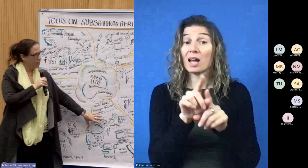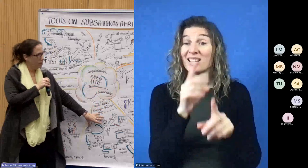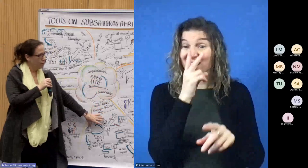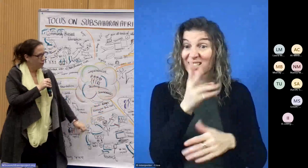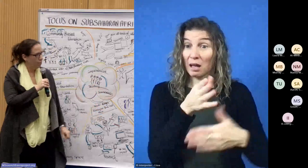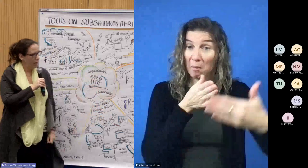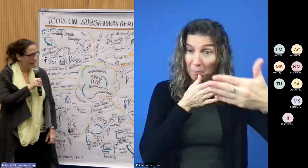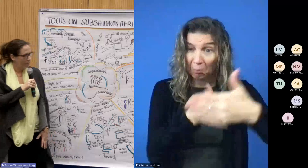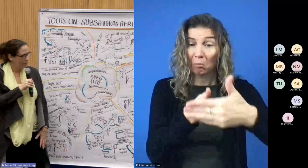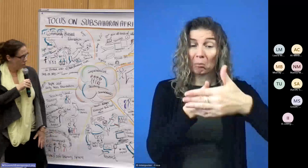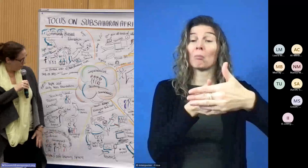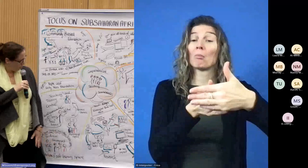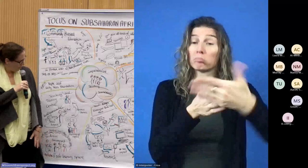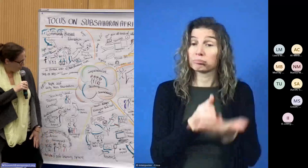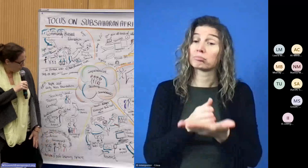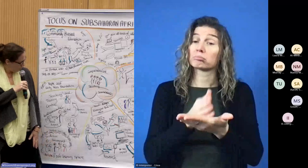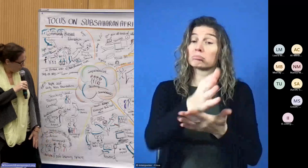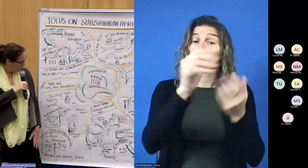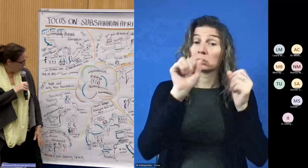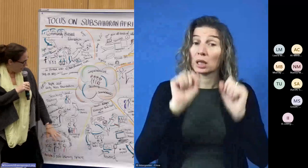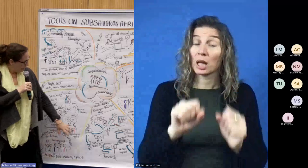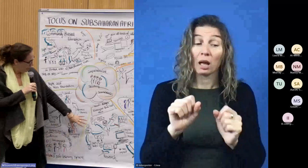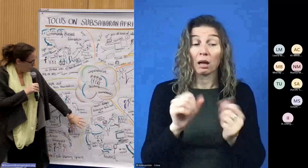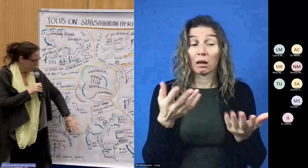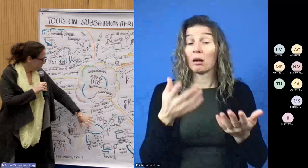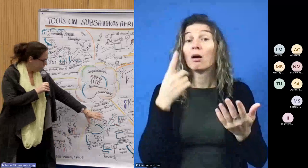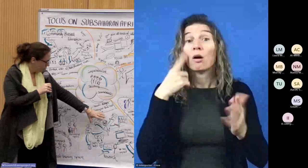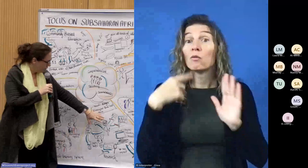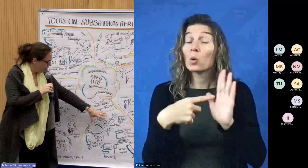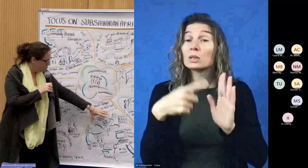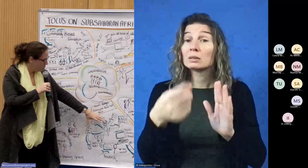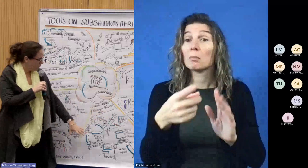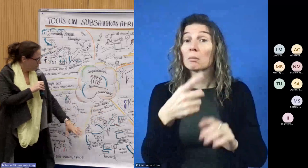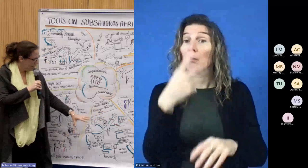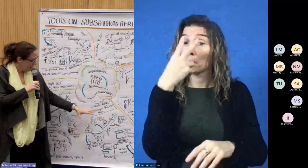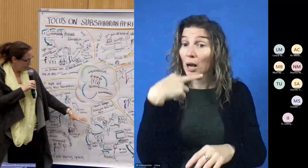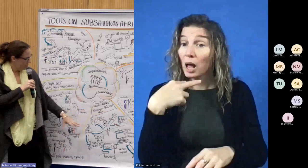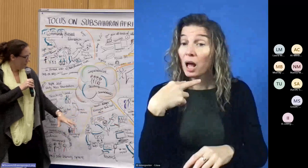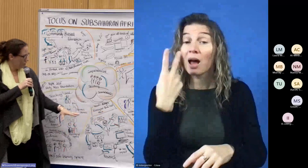particularly for the blind and visually impaired children. The barriers would be texts that are